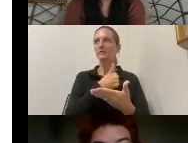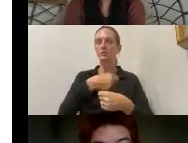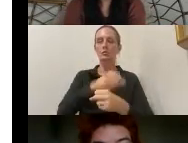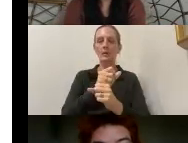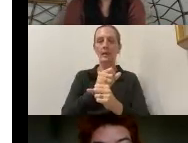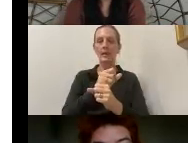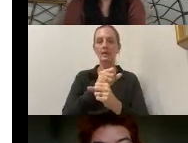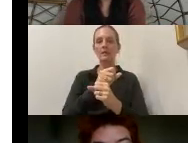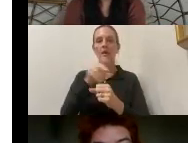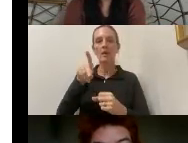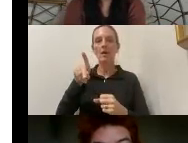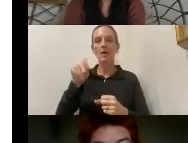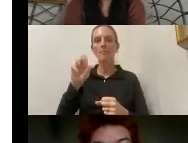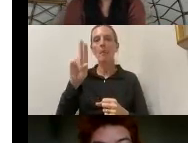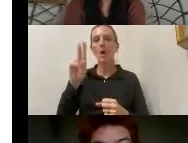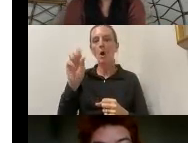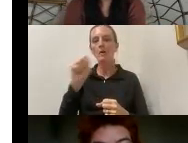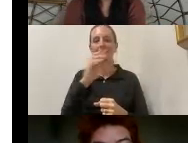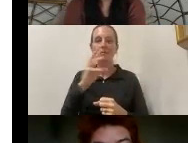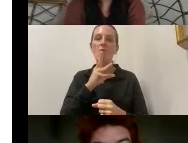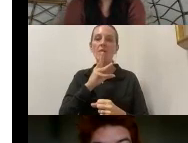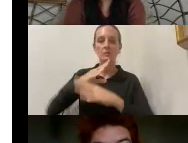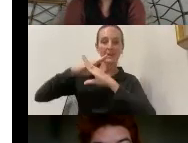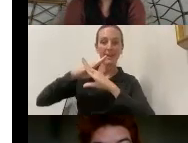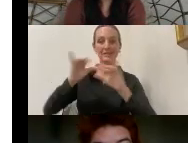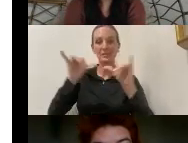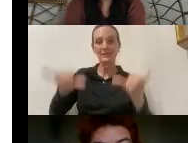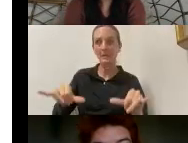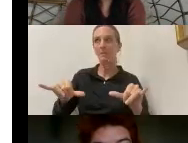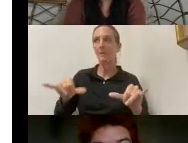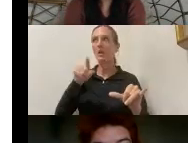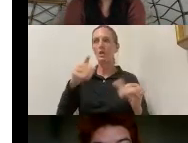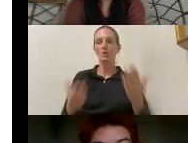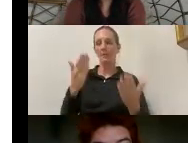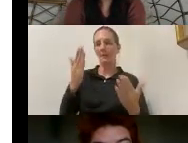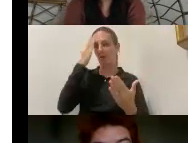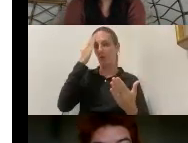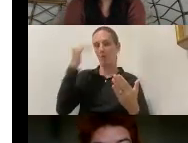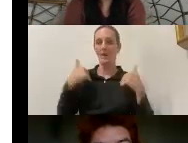waters protection systems. And because we, as you may have heard, we have Joffrey Lake here in our territory, that's